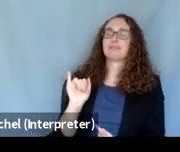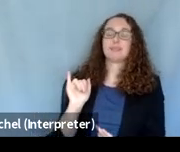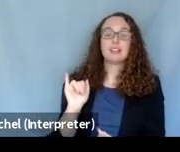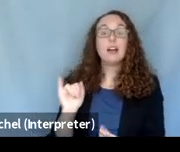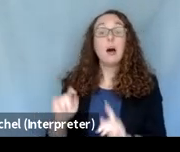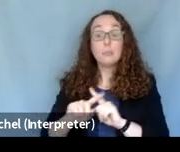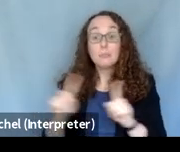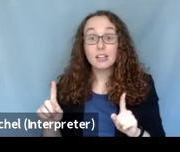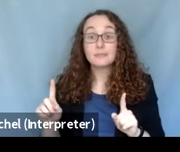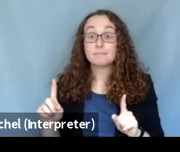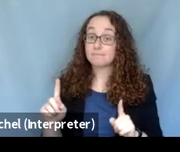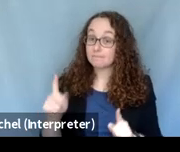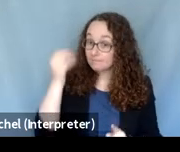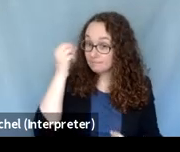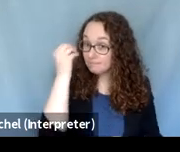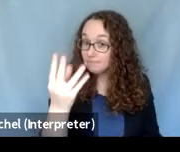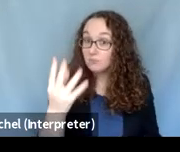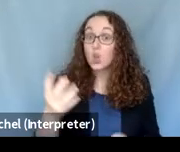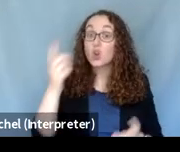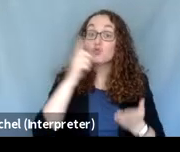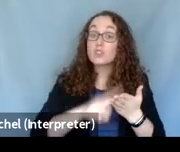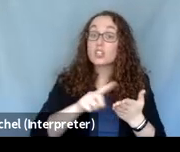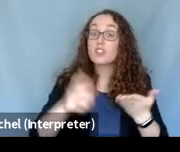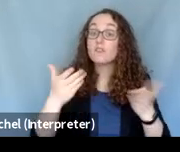that students that participated in student